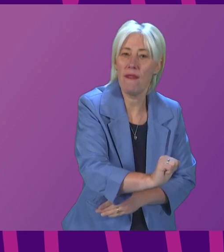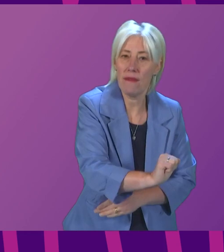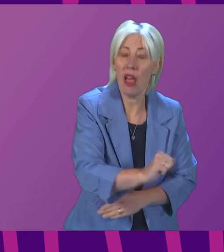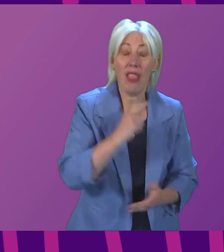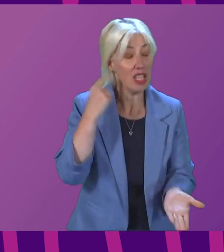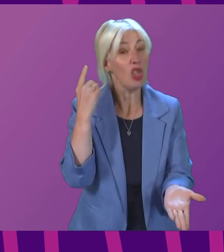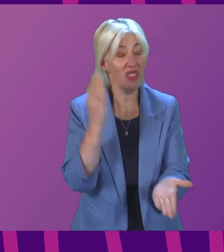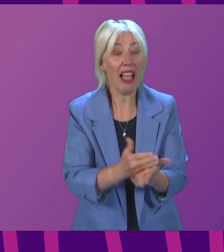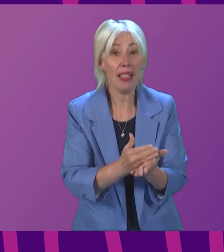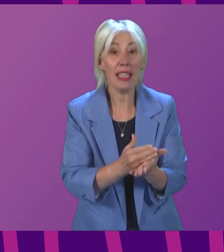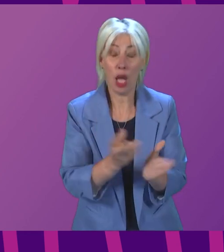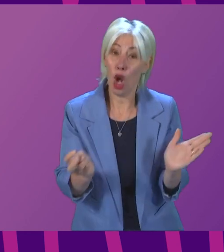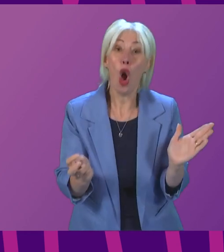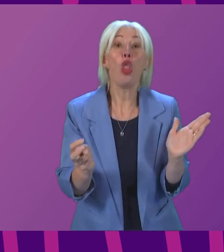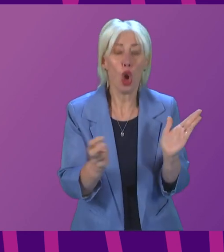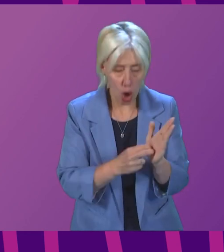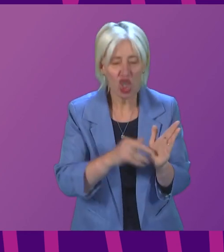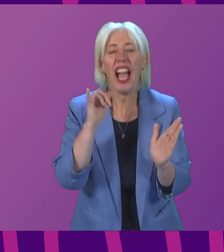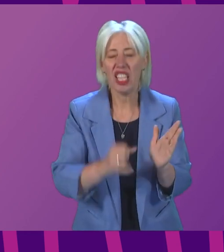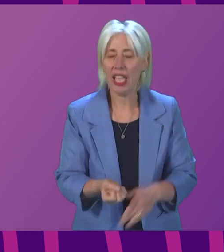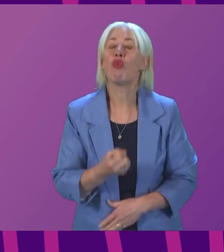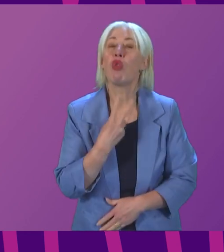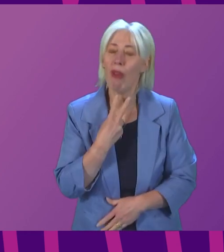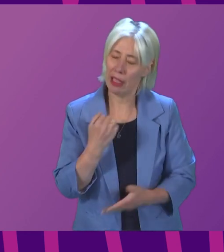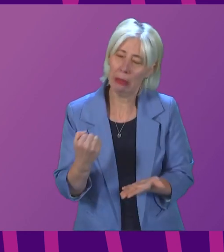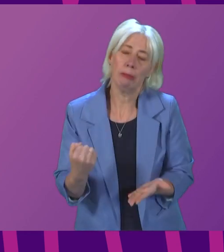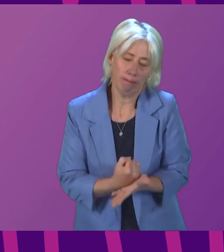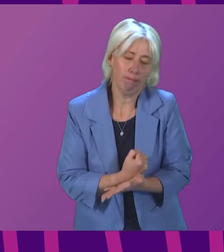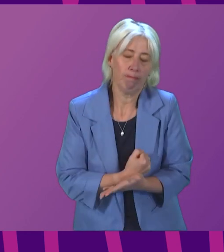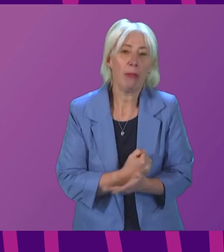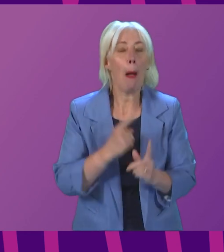The experience of the contract is deeply regrettable, but what is not regrettable is saving the